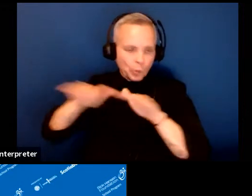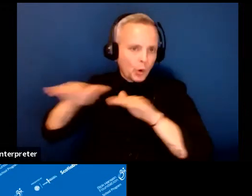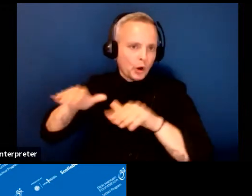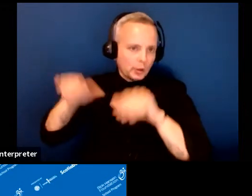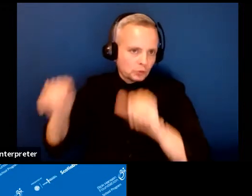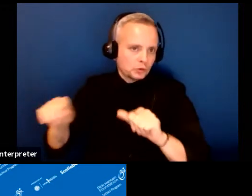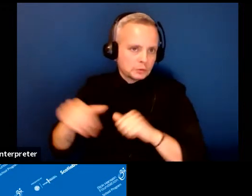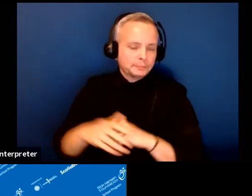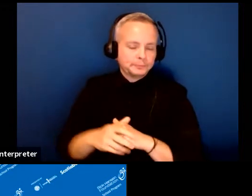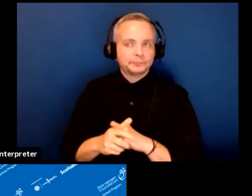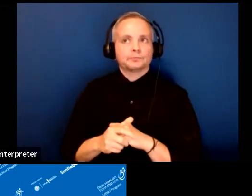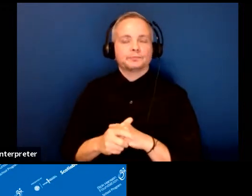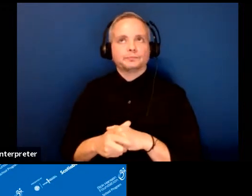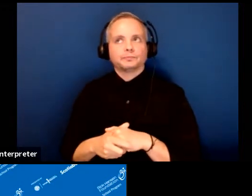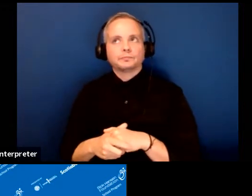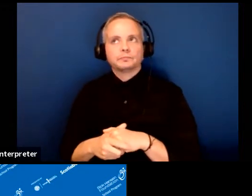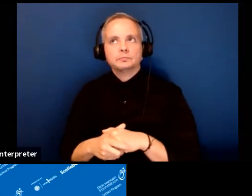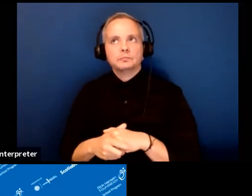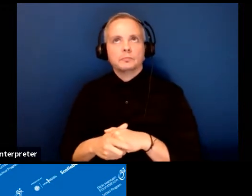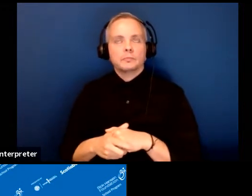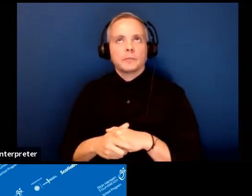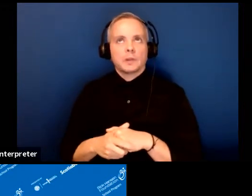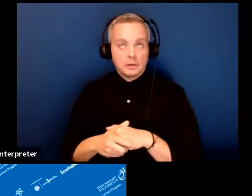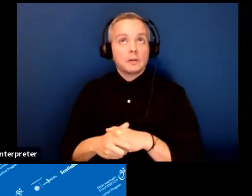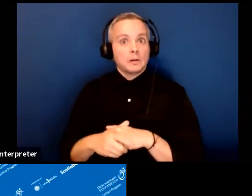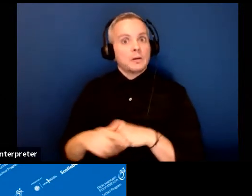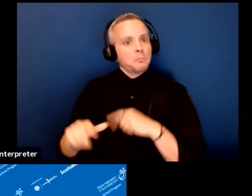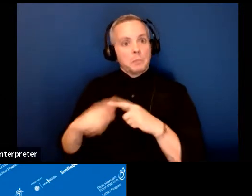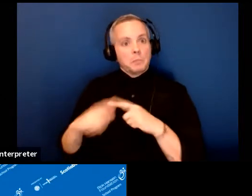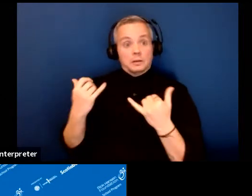BUT, YOU KNOW, ONE OF THE THINGS THAT WE JUST DO NATURALLY AS